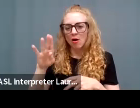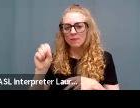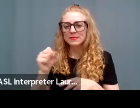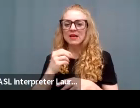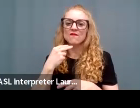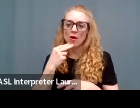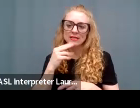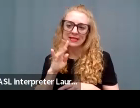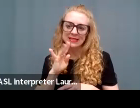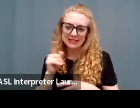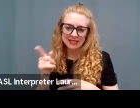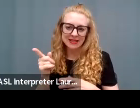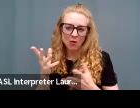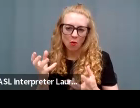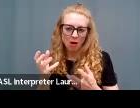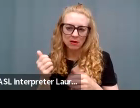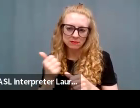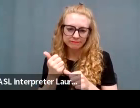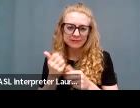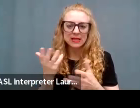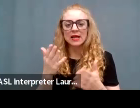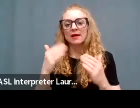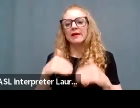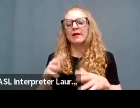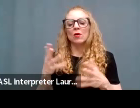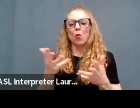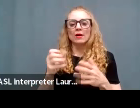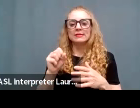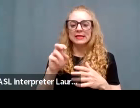um is it's what kind of scenes and routines and automations are going to make their lives easier